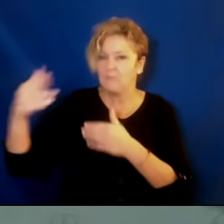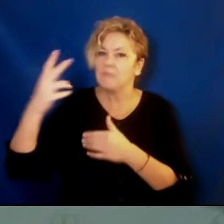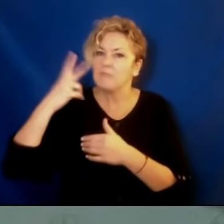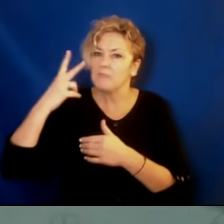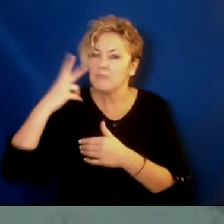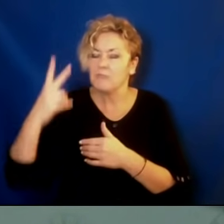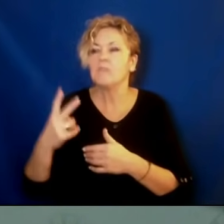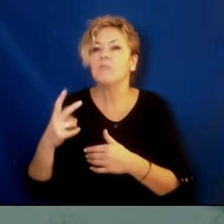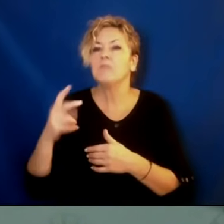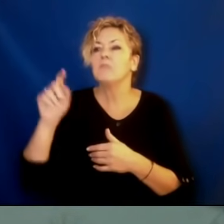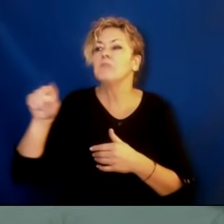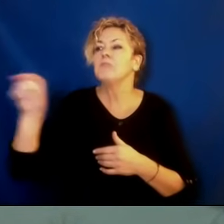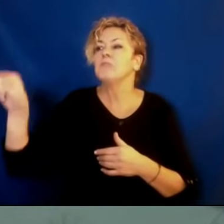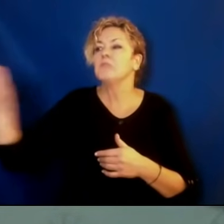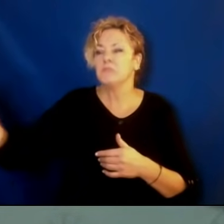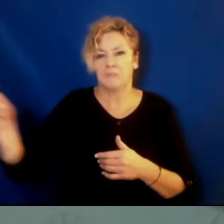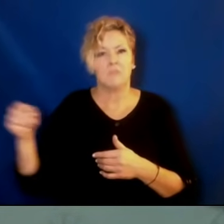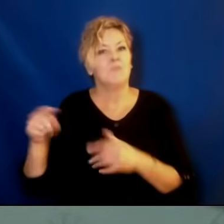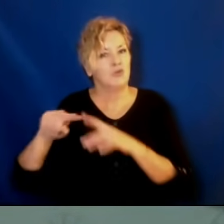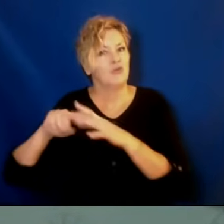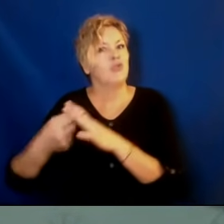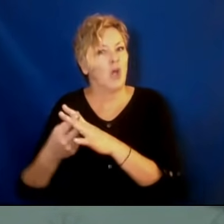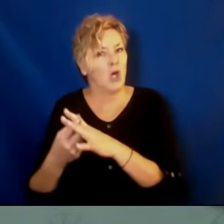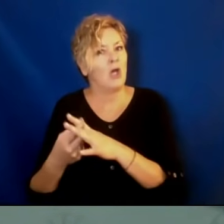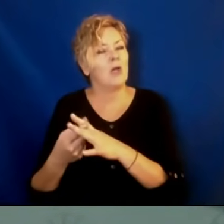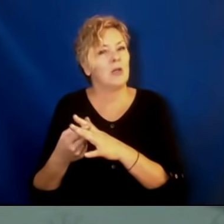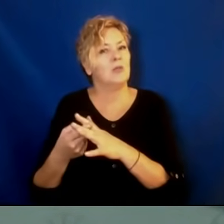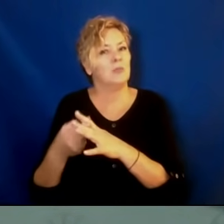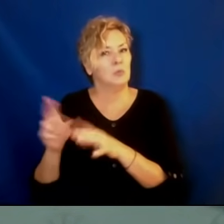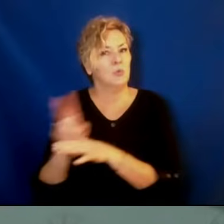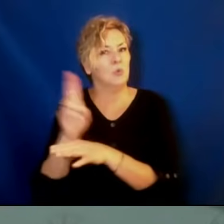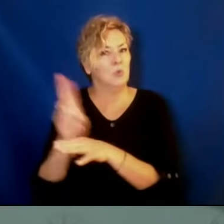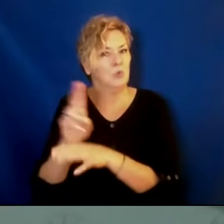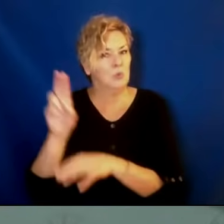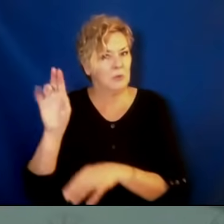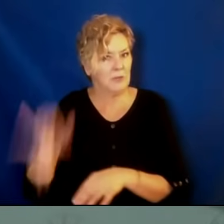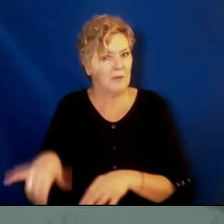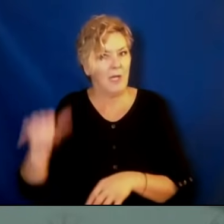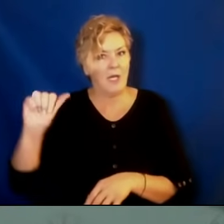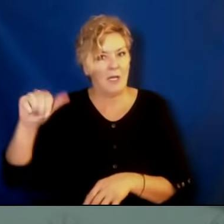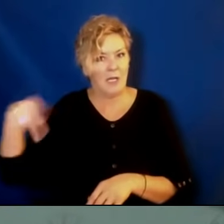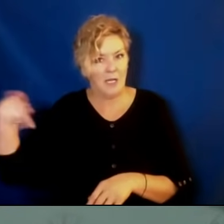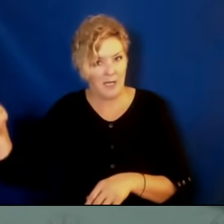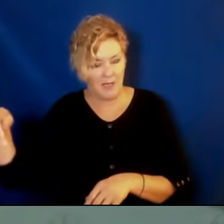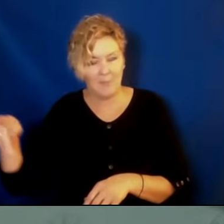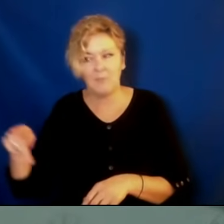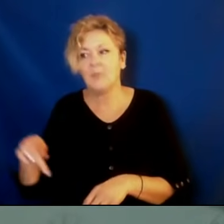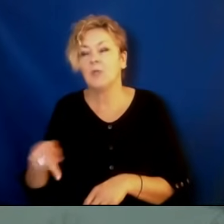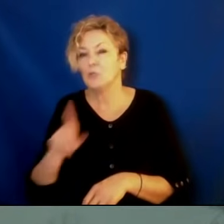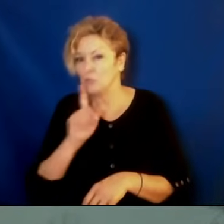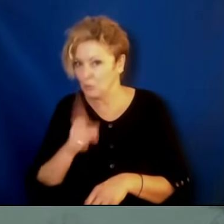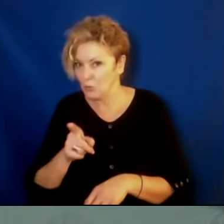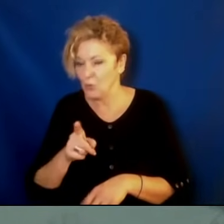and everyone else except Alberta seem to think they work. I think at the moment